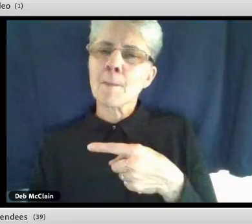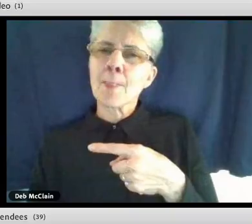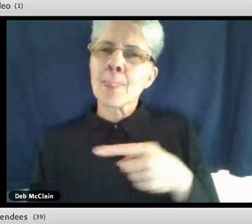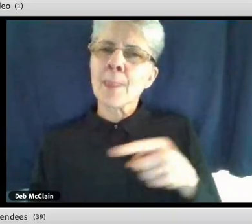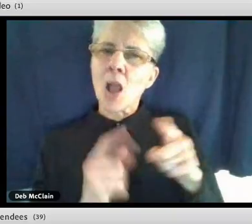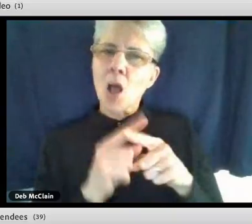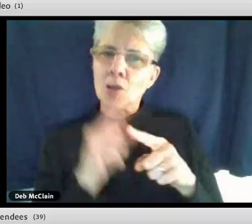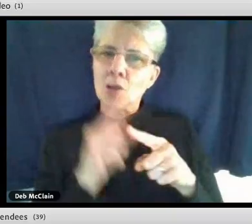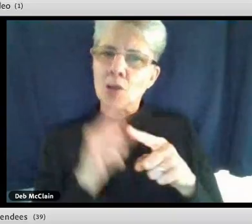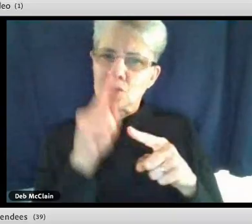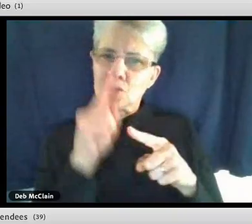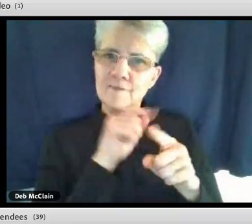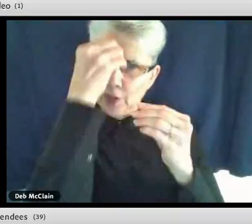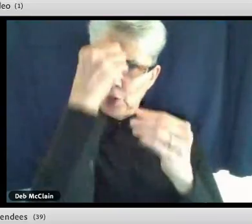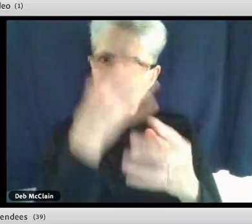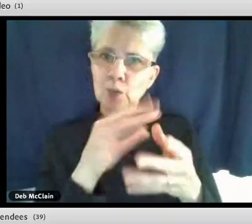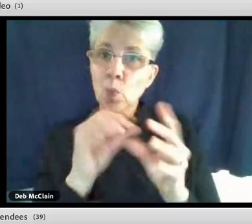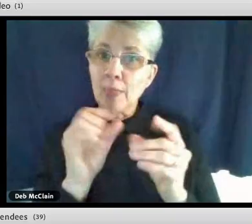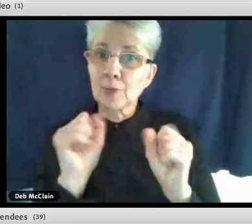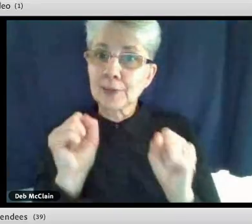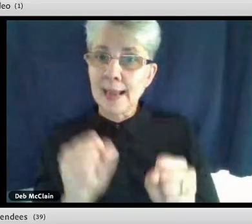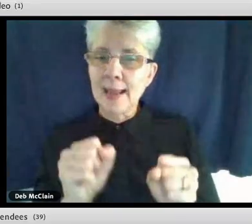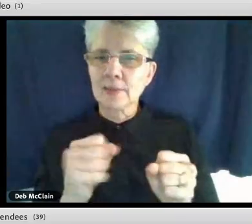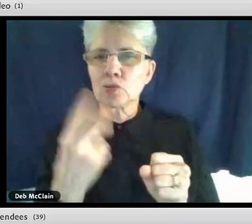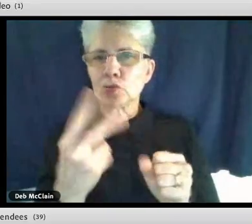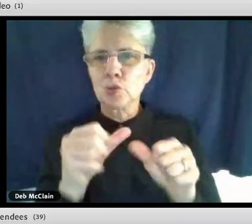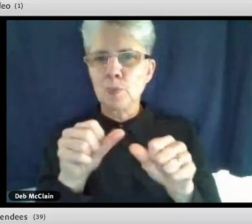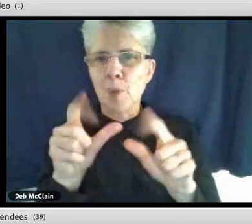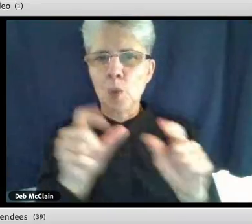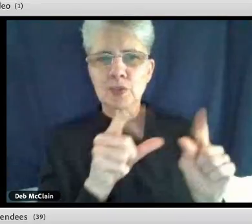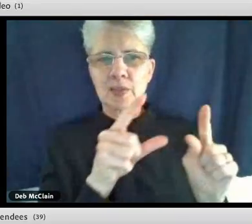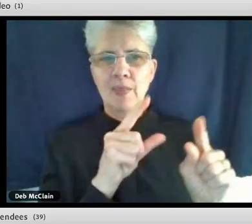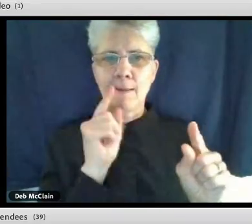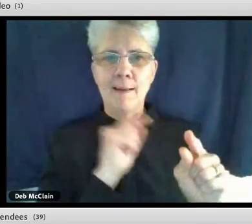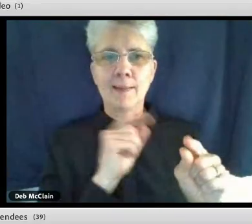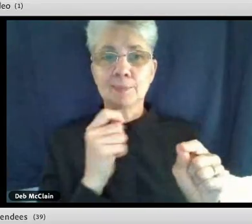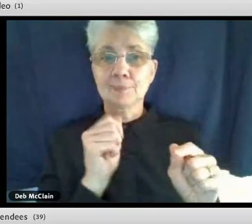just by looking. You can also fake the news and the weather.